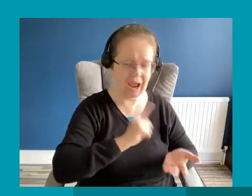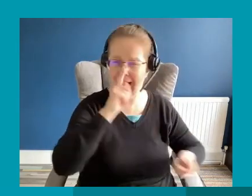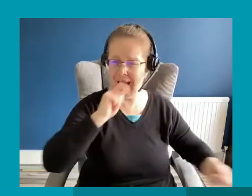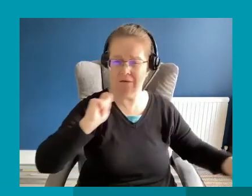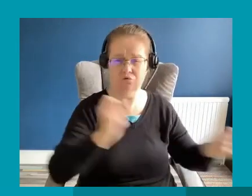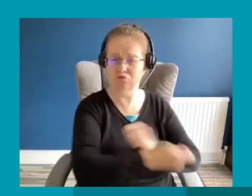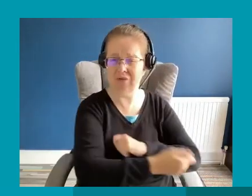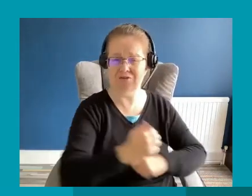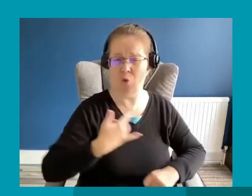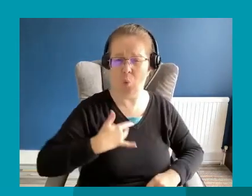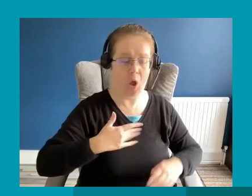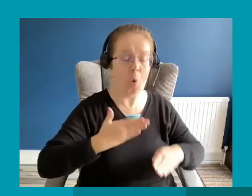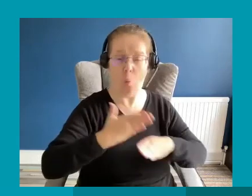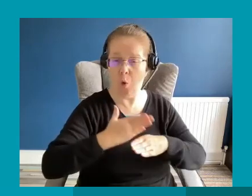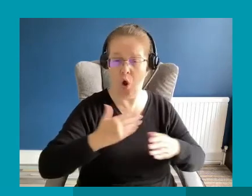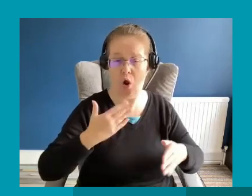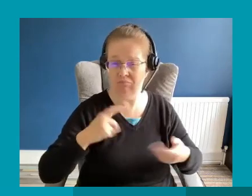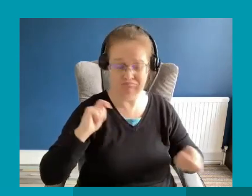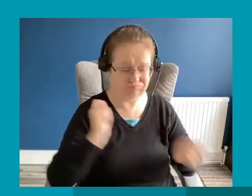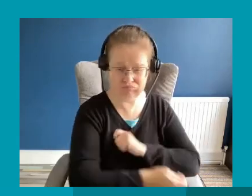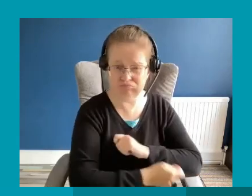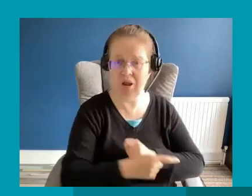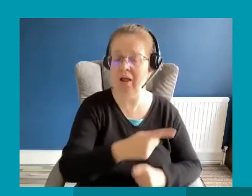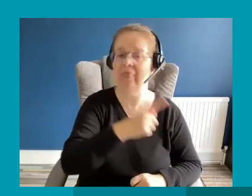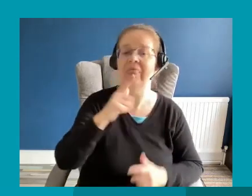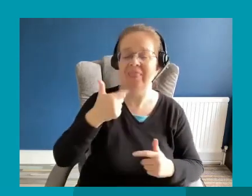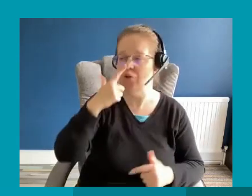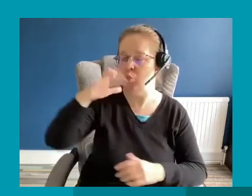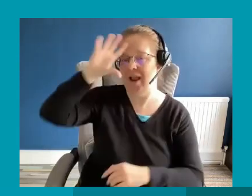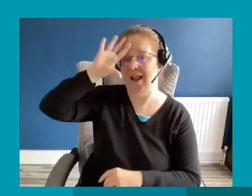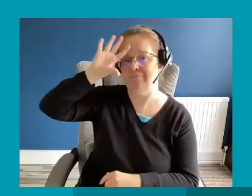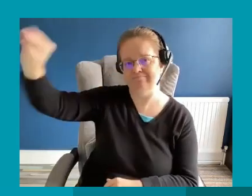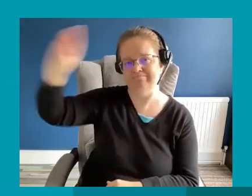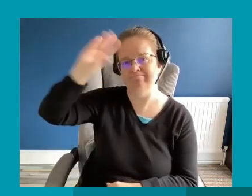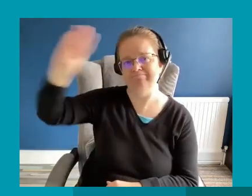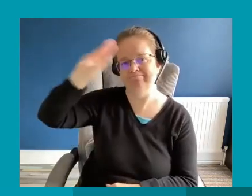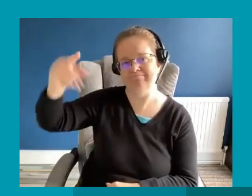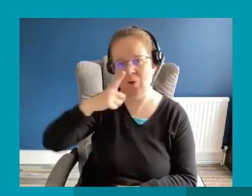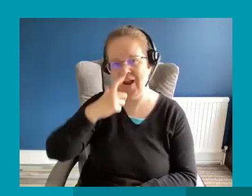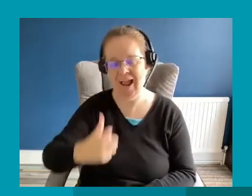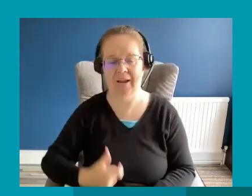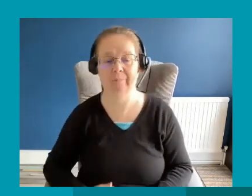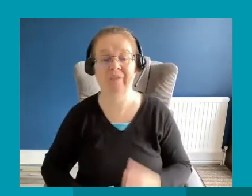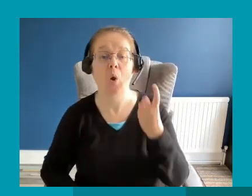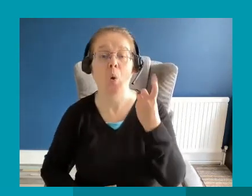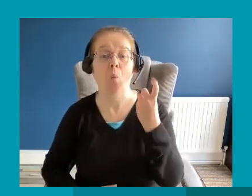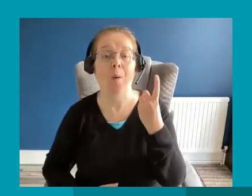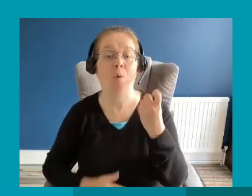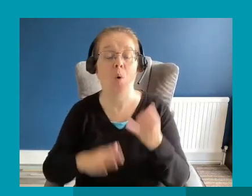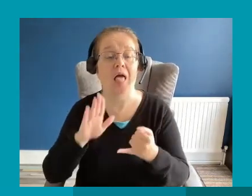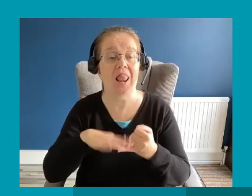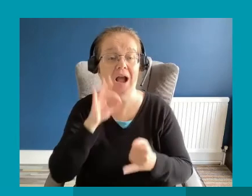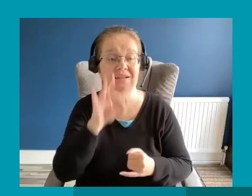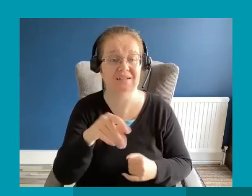your life and your working world. Should we do one more last question, Rosa? last one.. I had a job within this civil